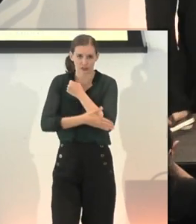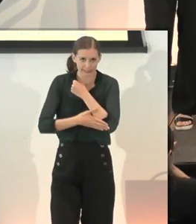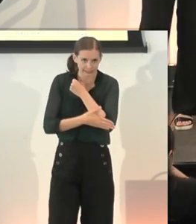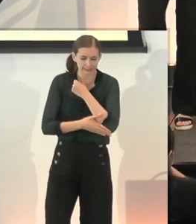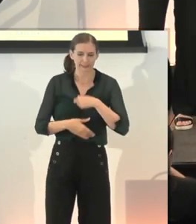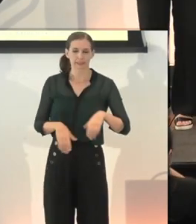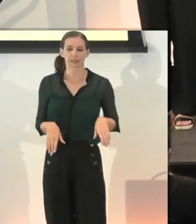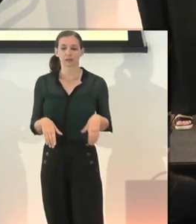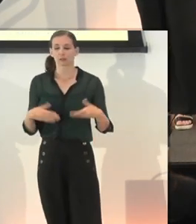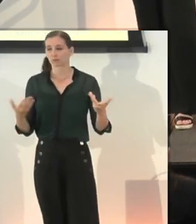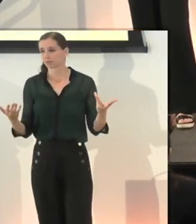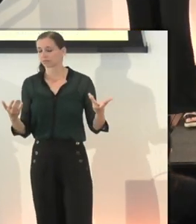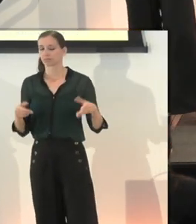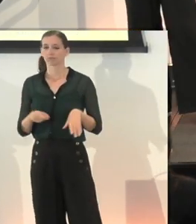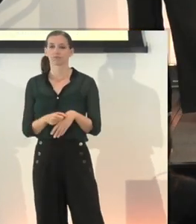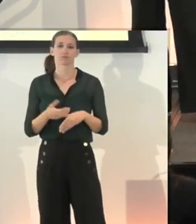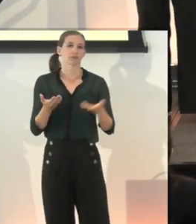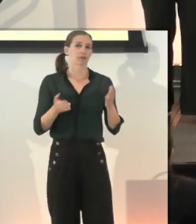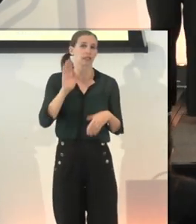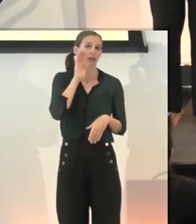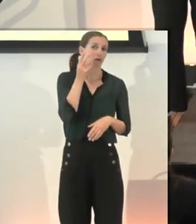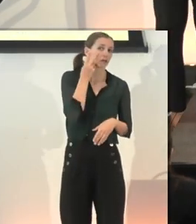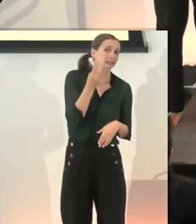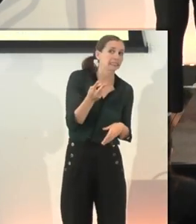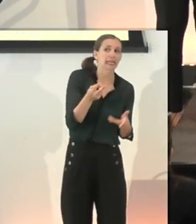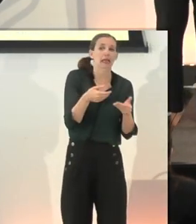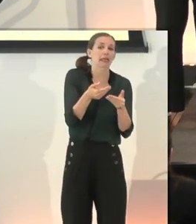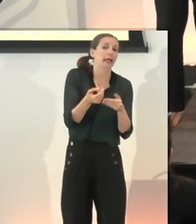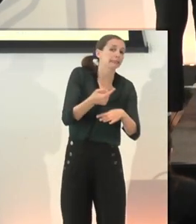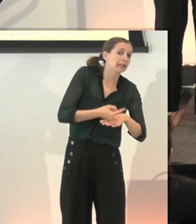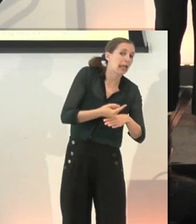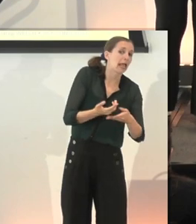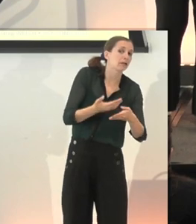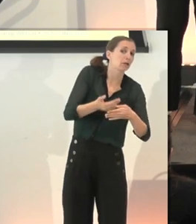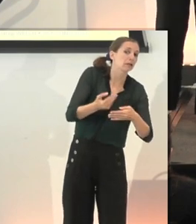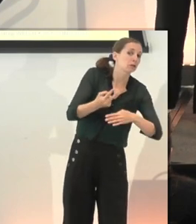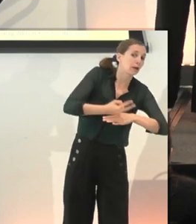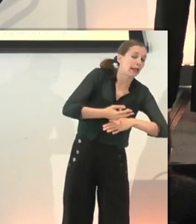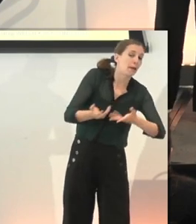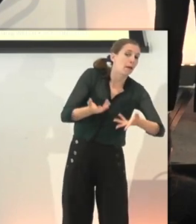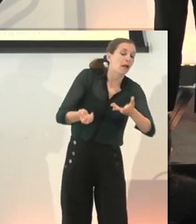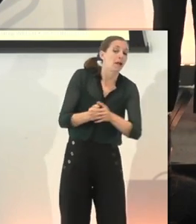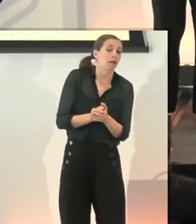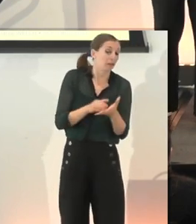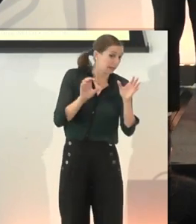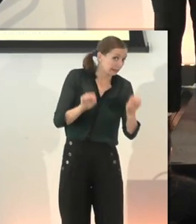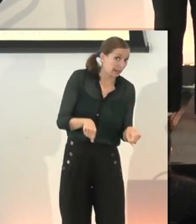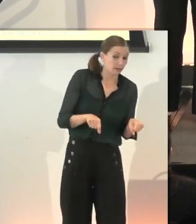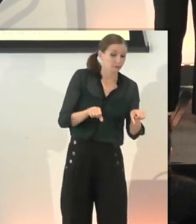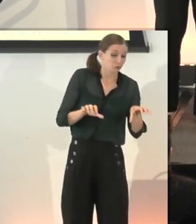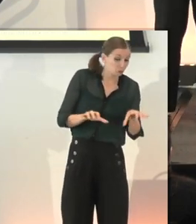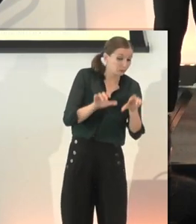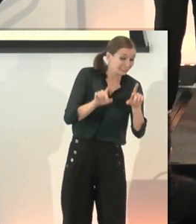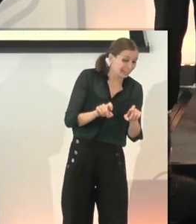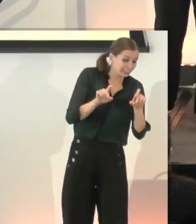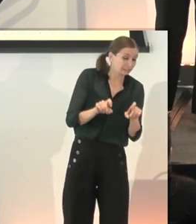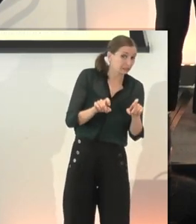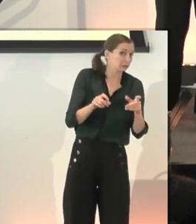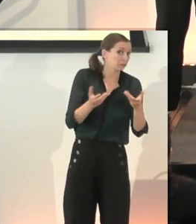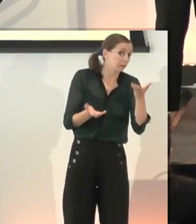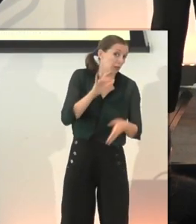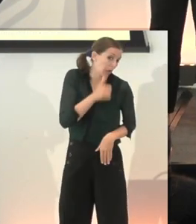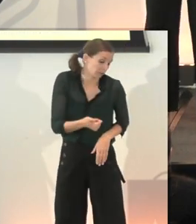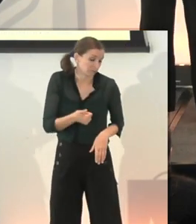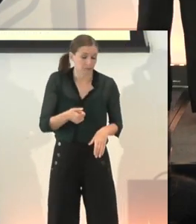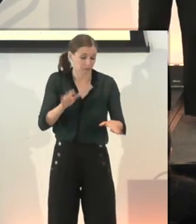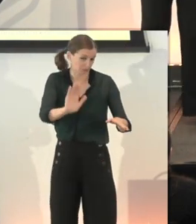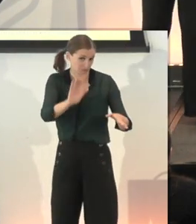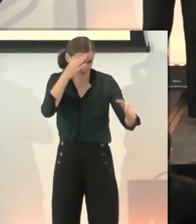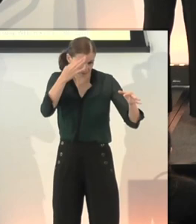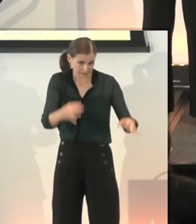and a day her choice, make a choice to do it a comes back to a central place, and within